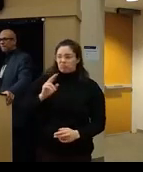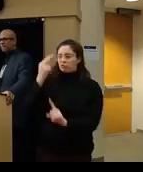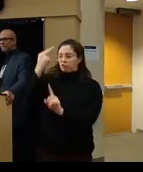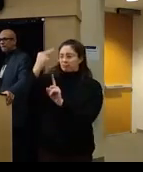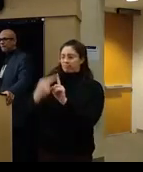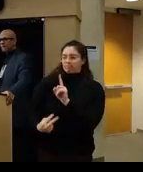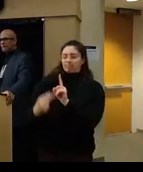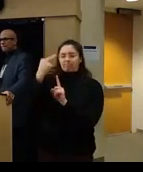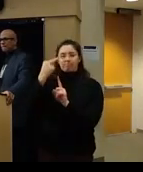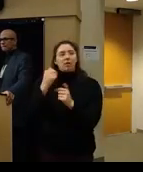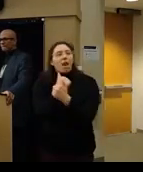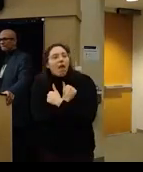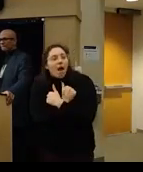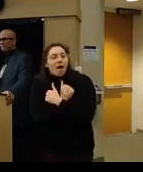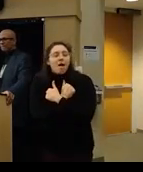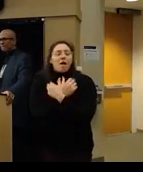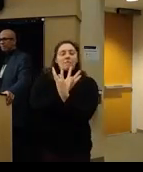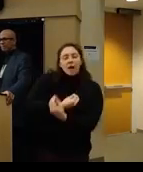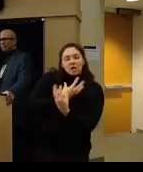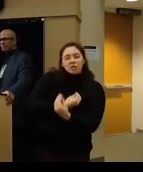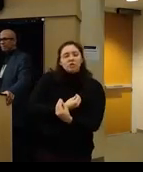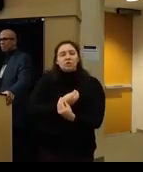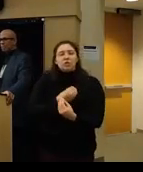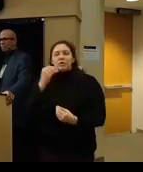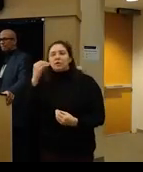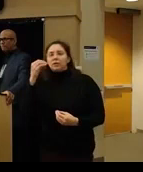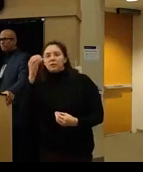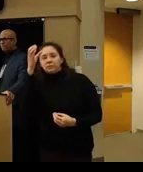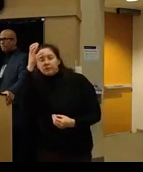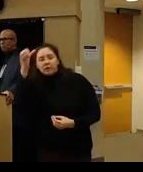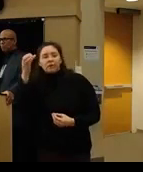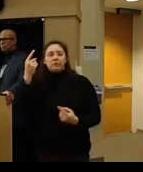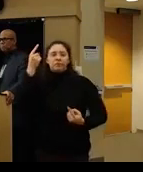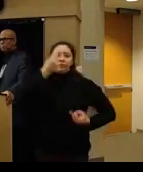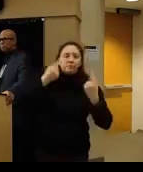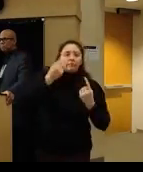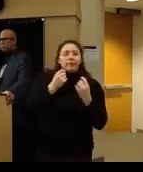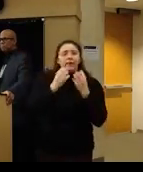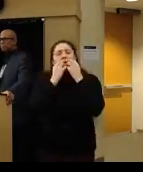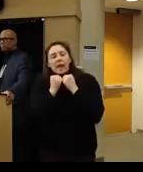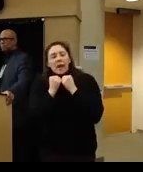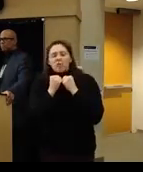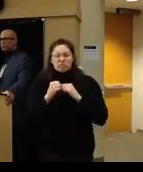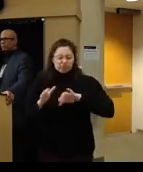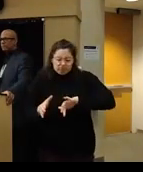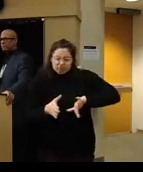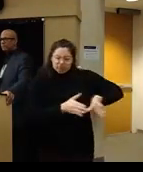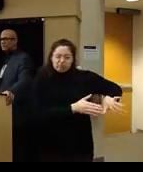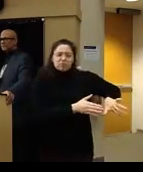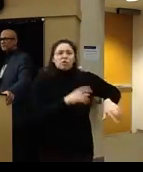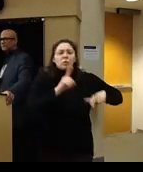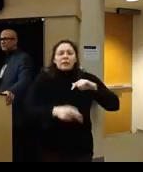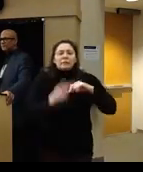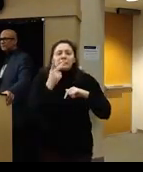like love graciousness consideration compassion caring charity I those those are invisible things